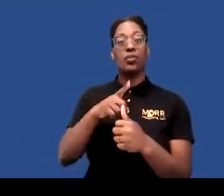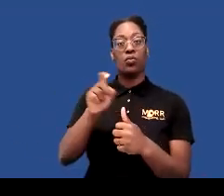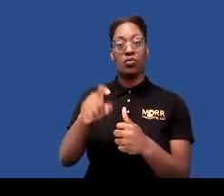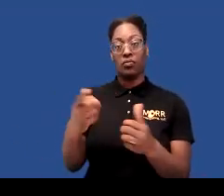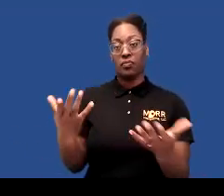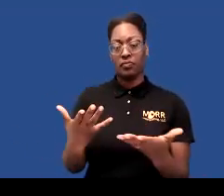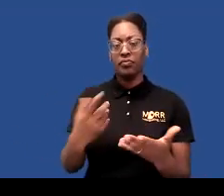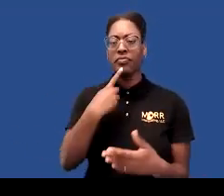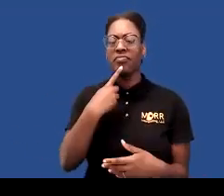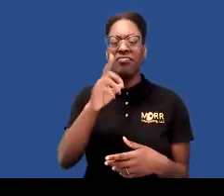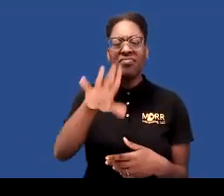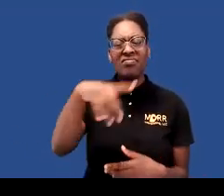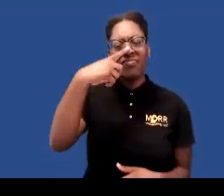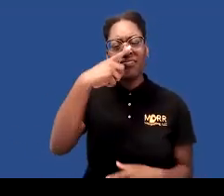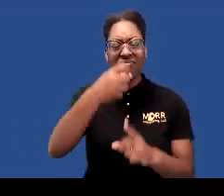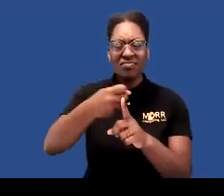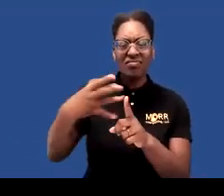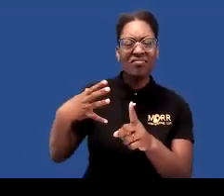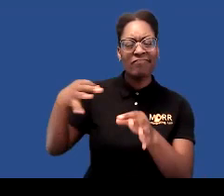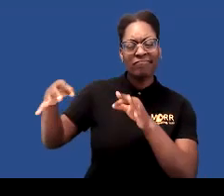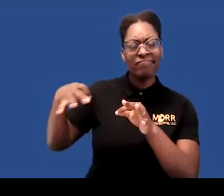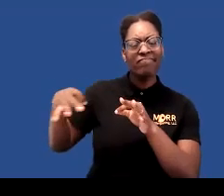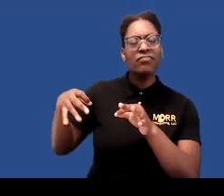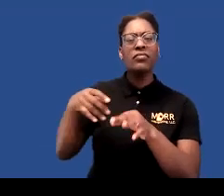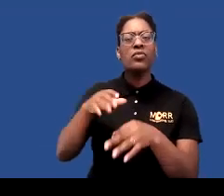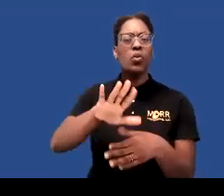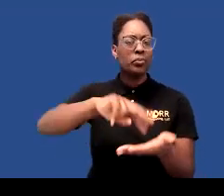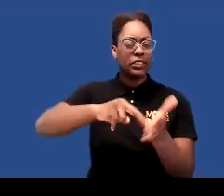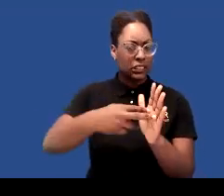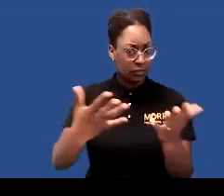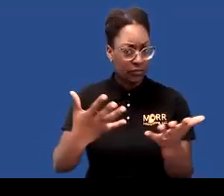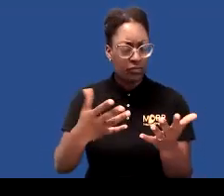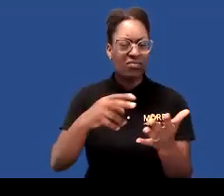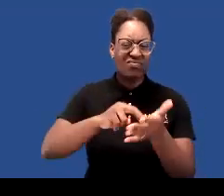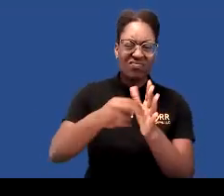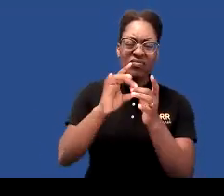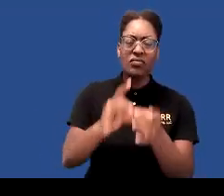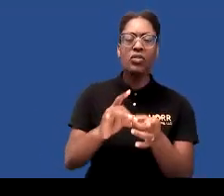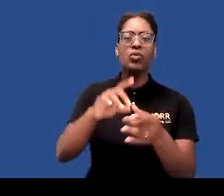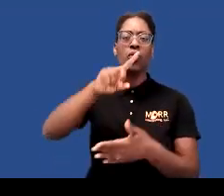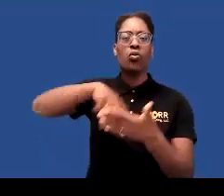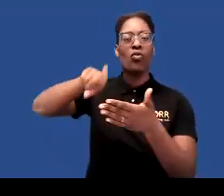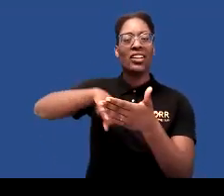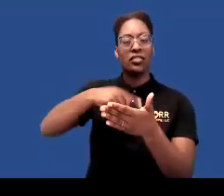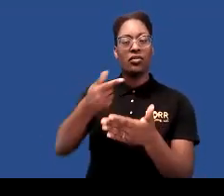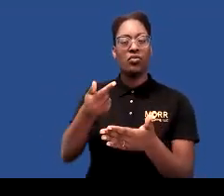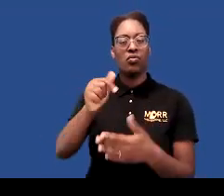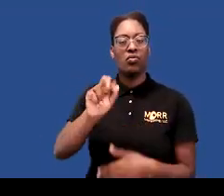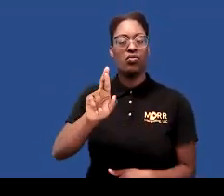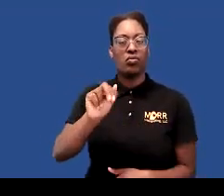"Can you explain what you mean with a little more detail "about how correcting grammar can be racist?" [Eric]: Sure.